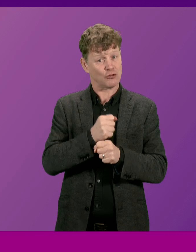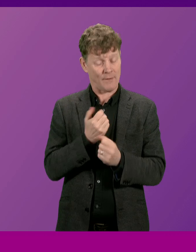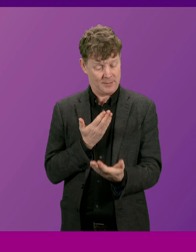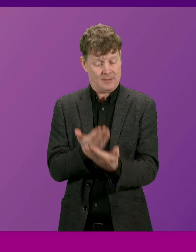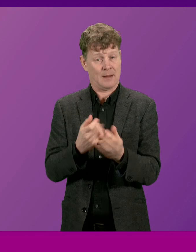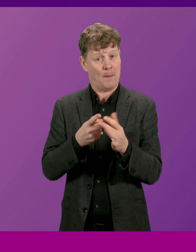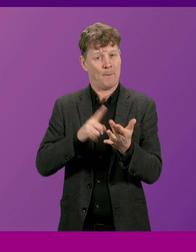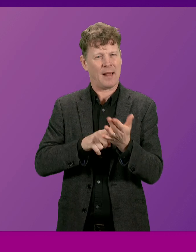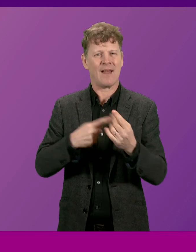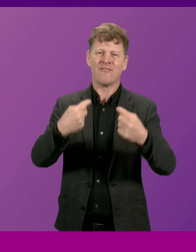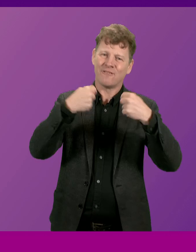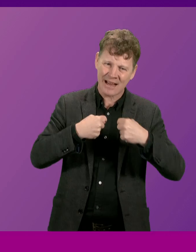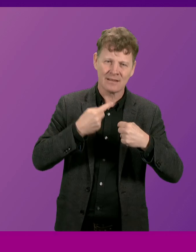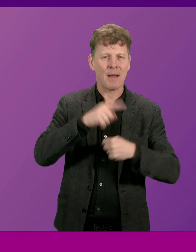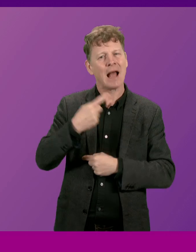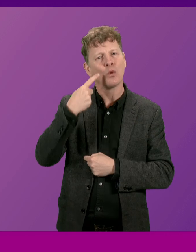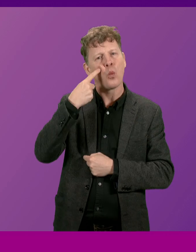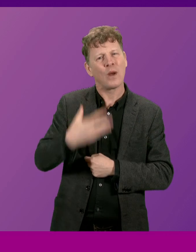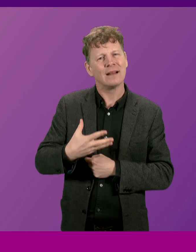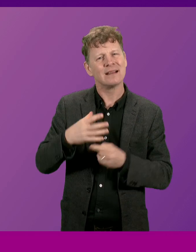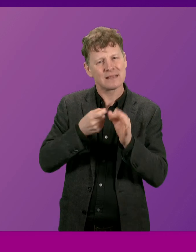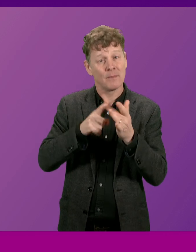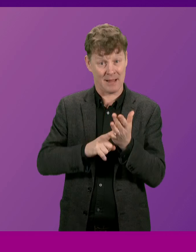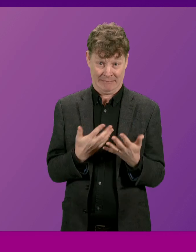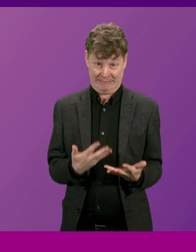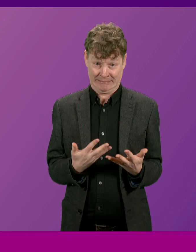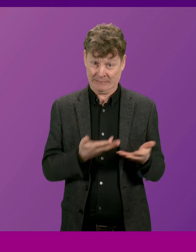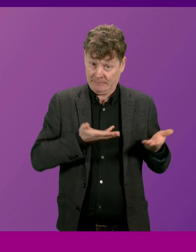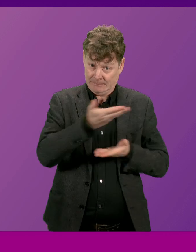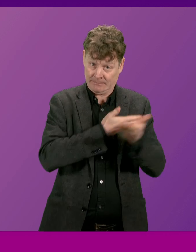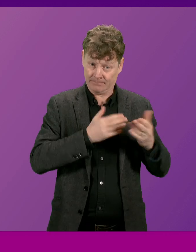Witnesses, and Justice Reform Bill, which is being scrutinised in Parliament, and which is